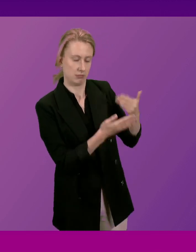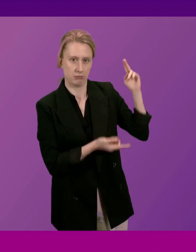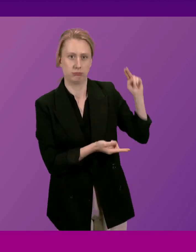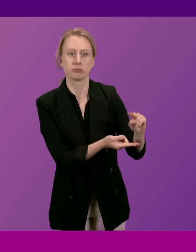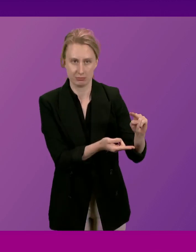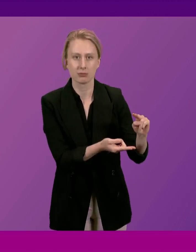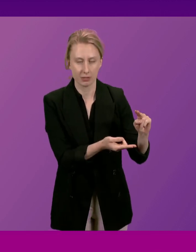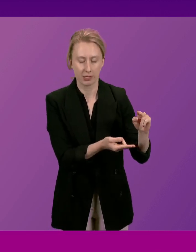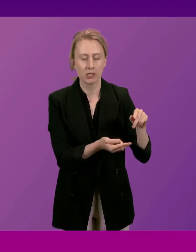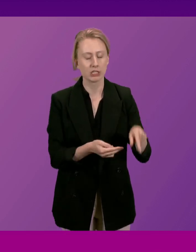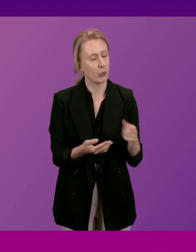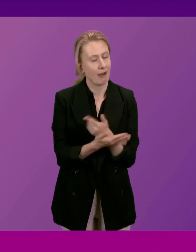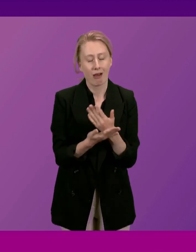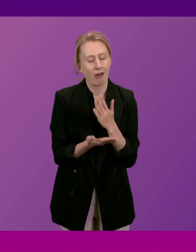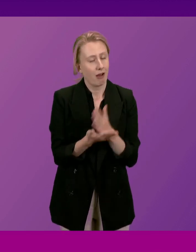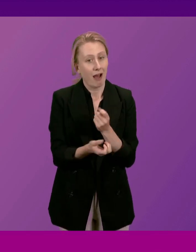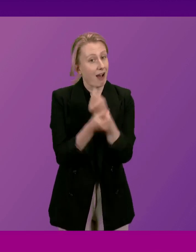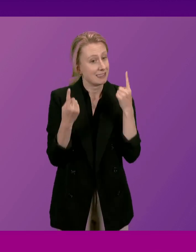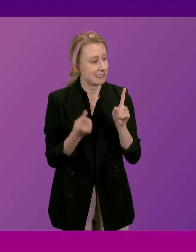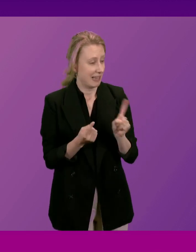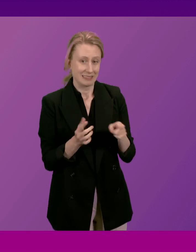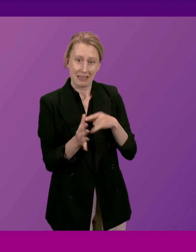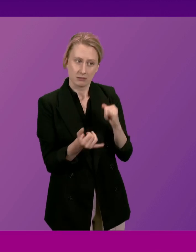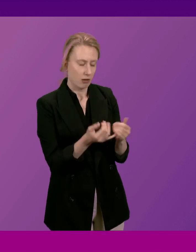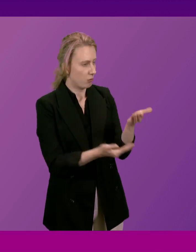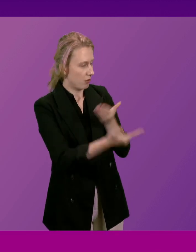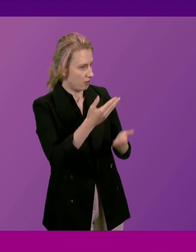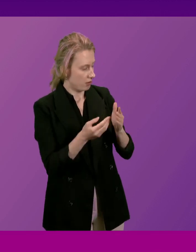I totally understand the points that Mr Sarwar puts to me. However—and